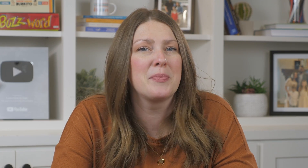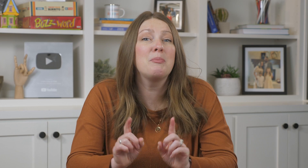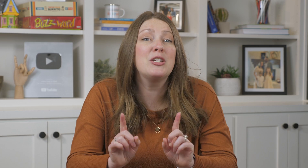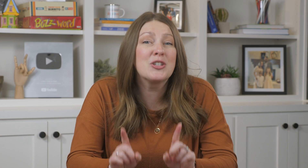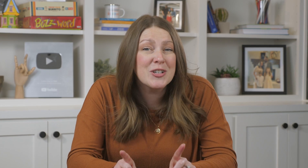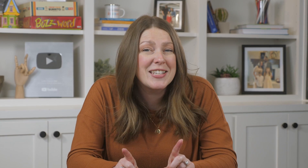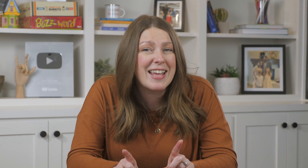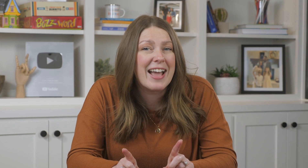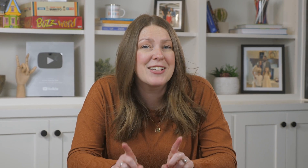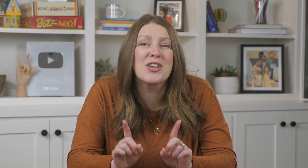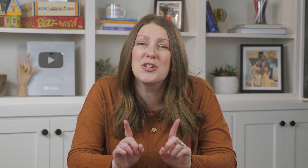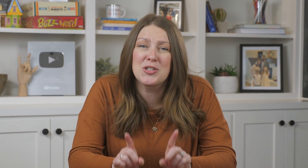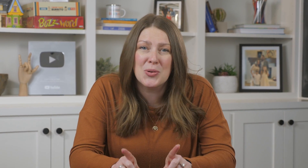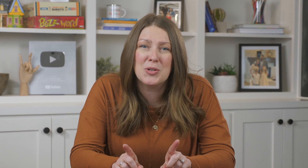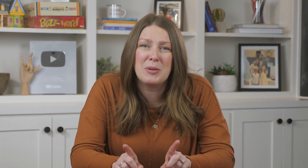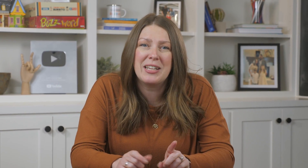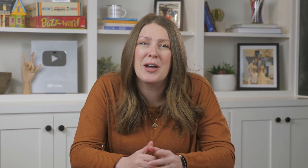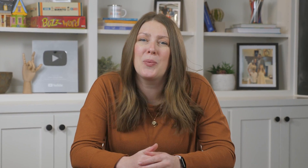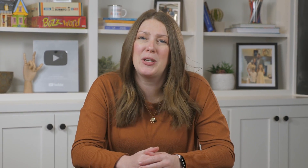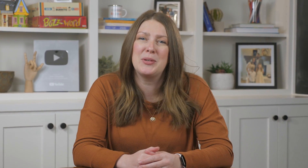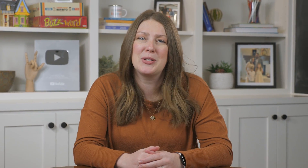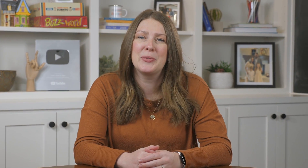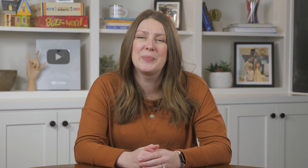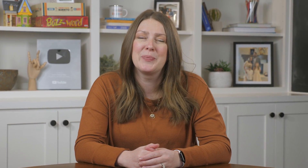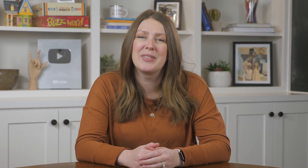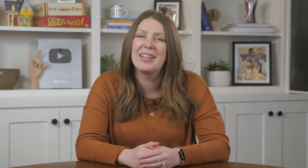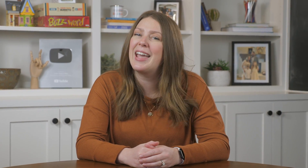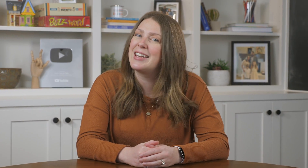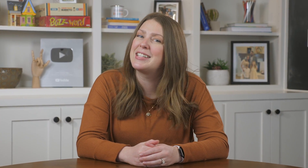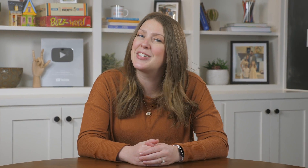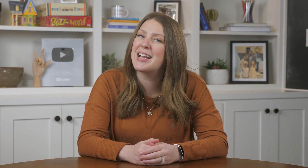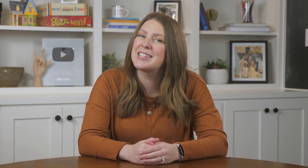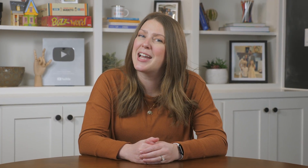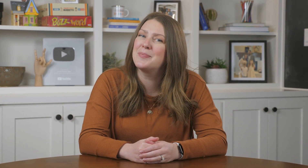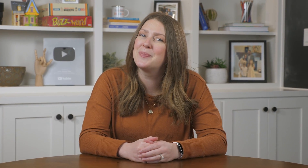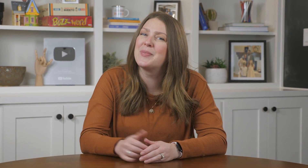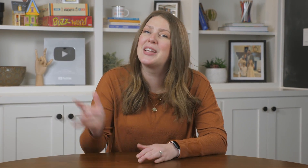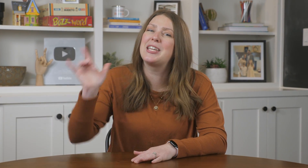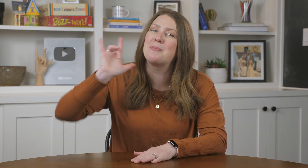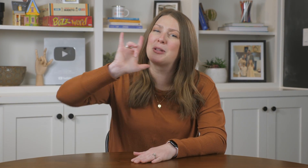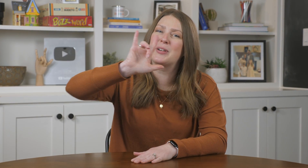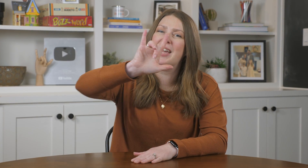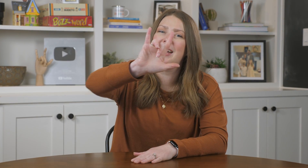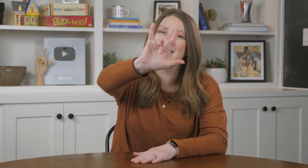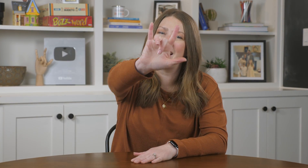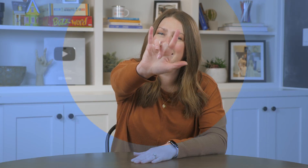Be sure to tag us on social media when you do. And until next time, keep learning how to sign.